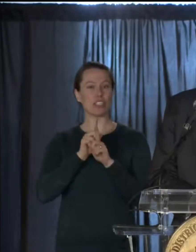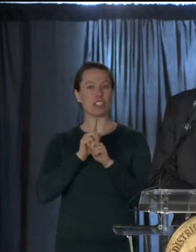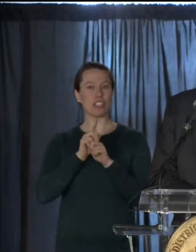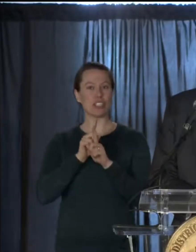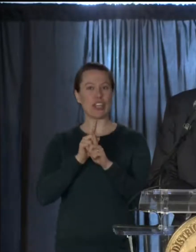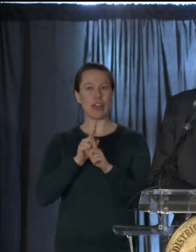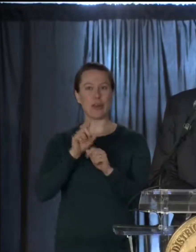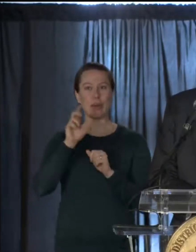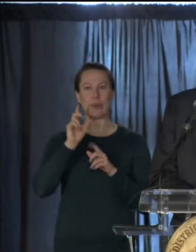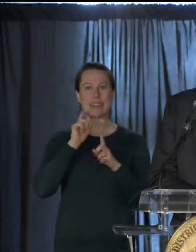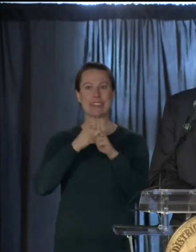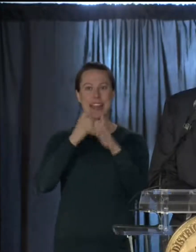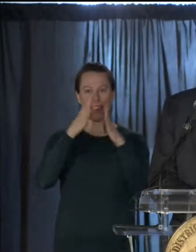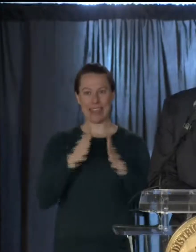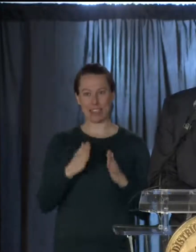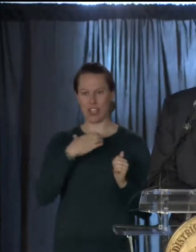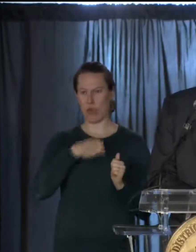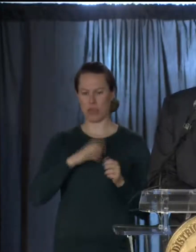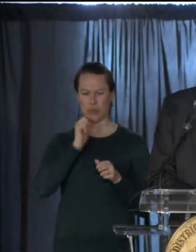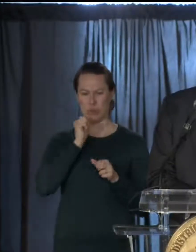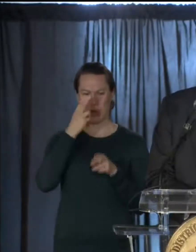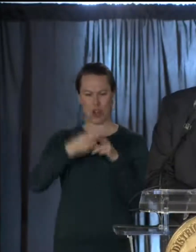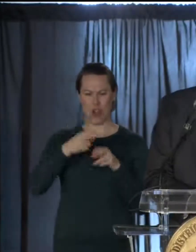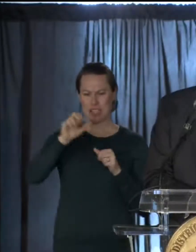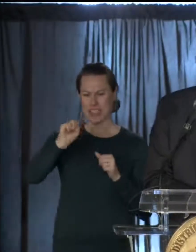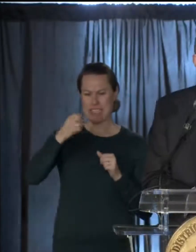THINK WE ALL WISH WERE NOT CALLED THE SHADOW DELEGATION.